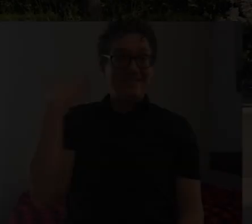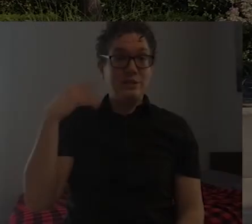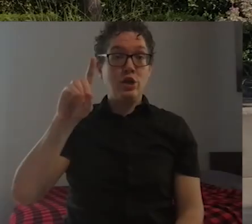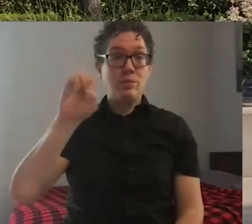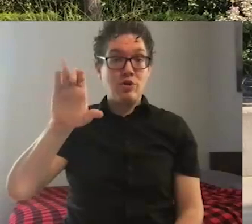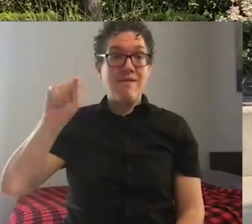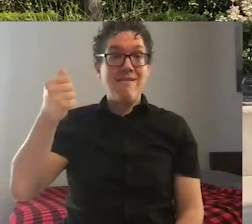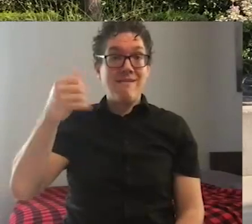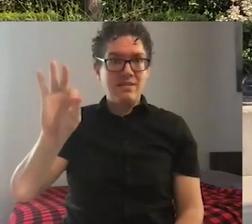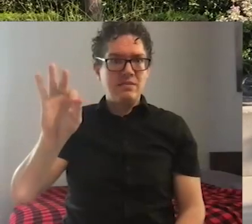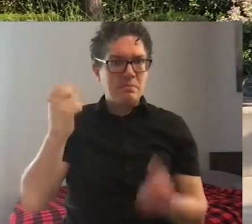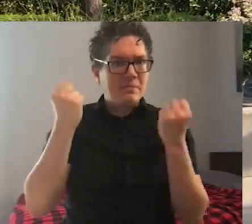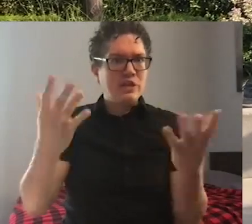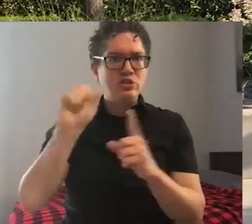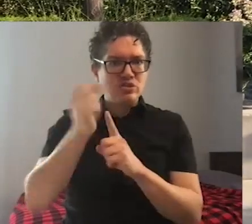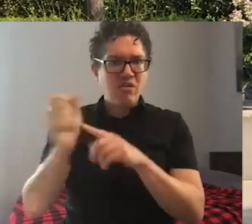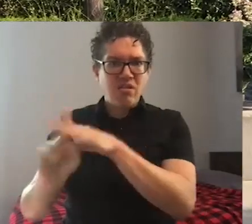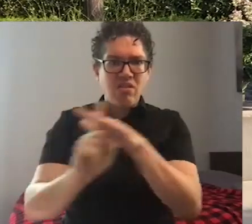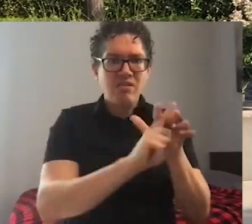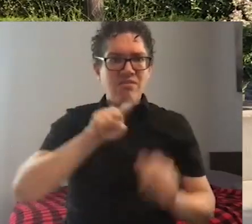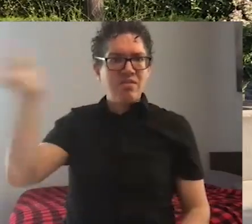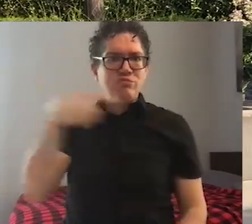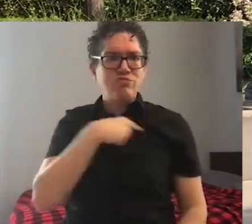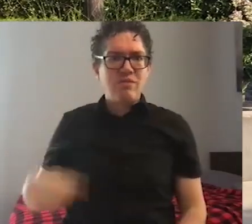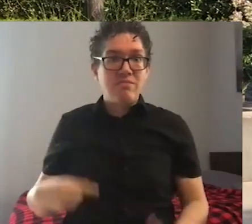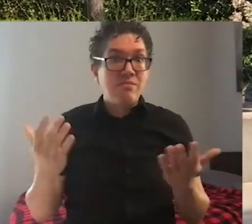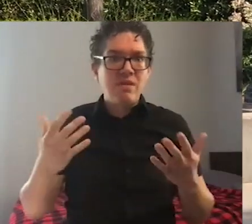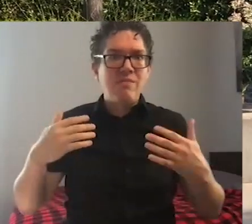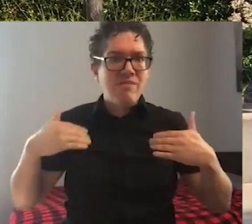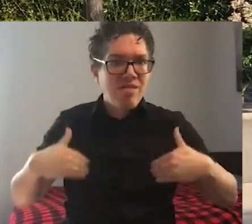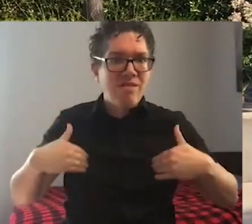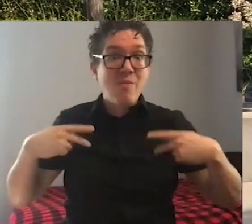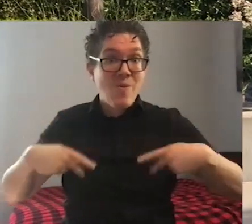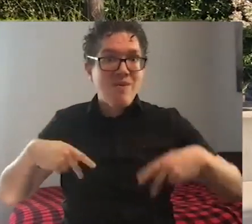In December 2019, there was a large cluster of pneumonia cases in China.